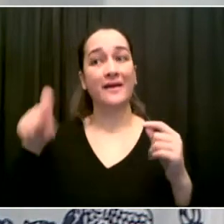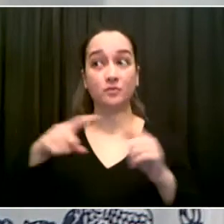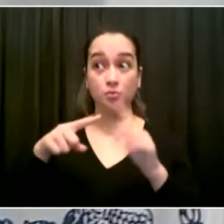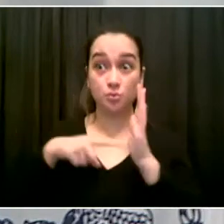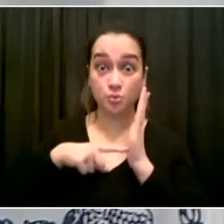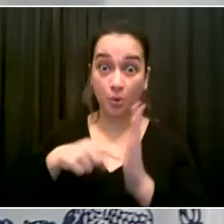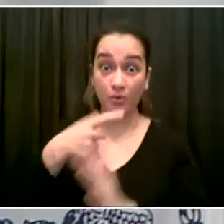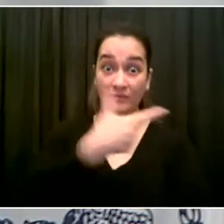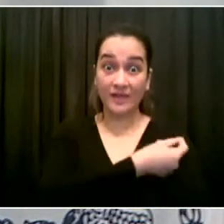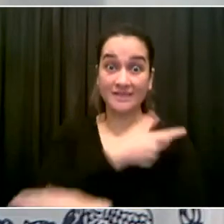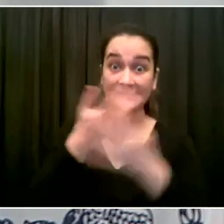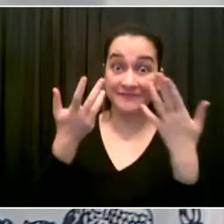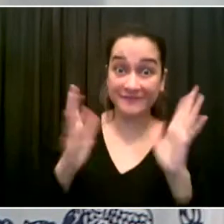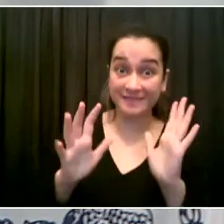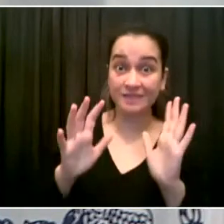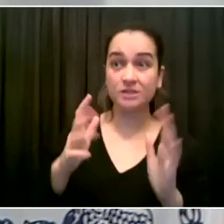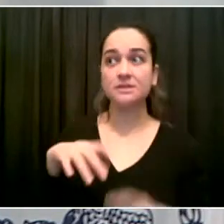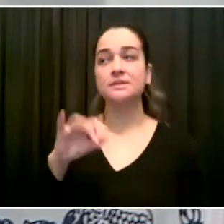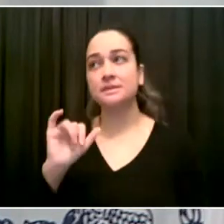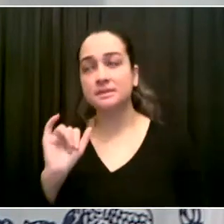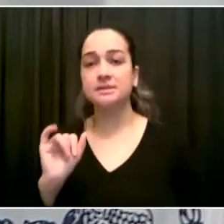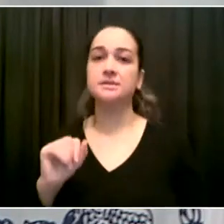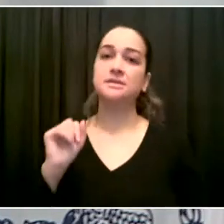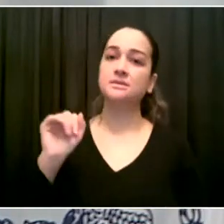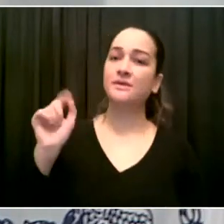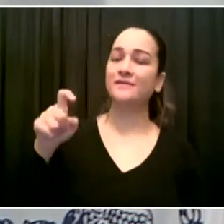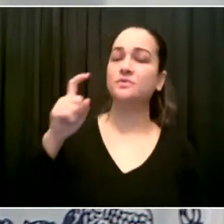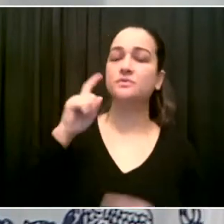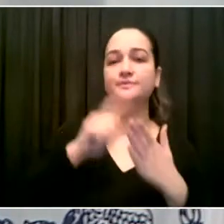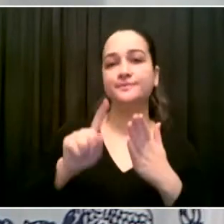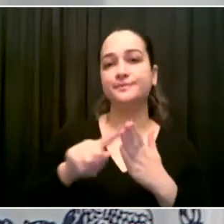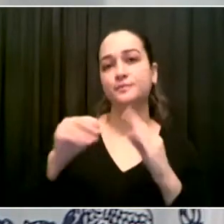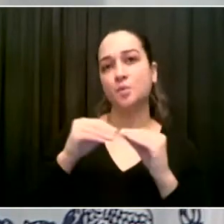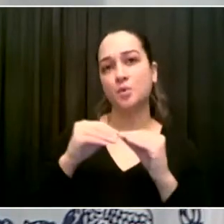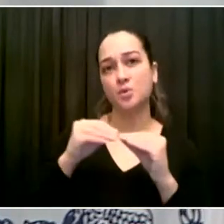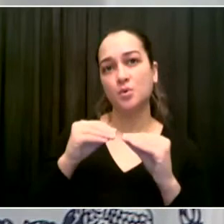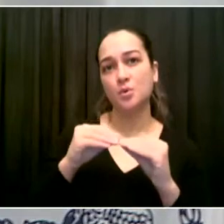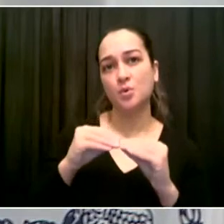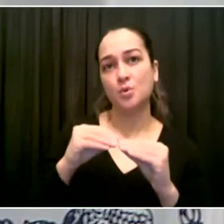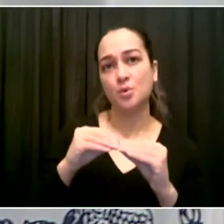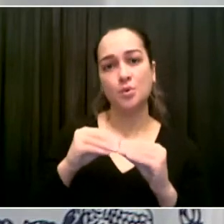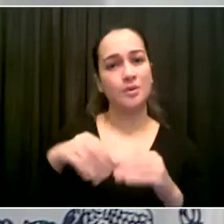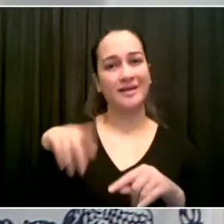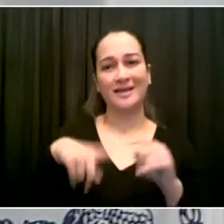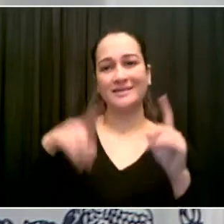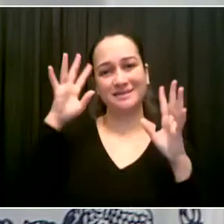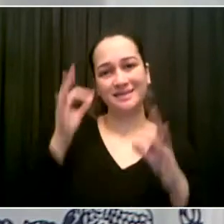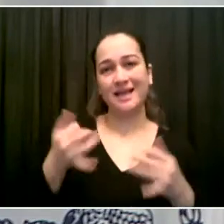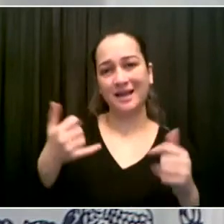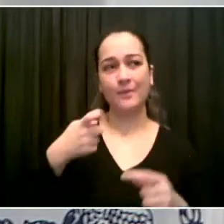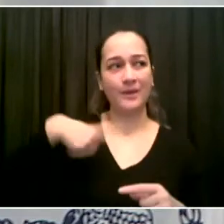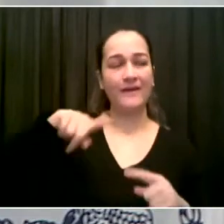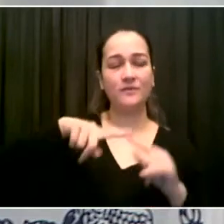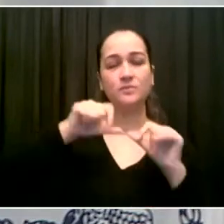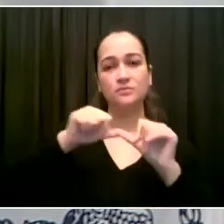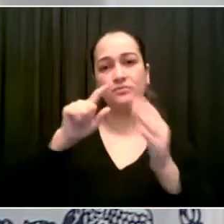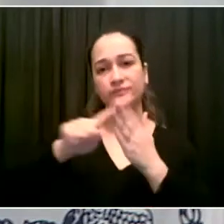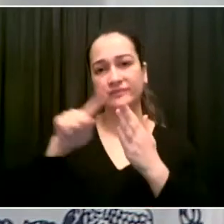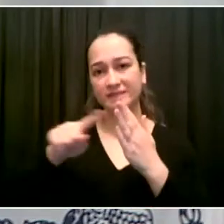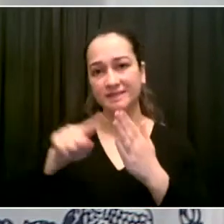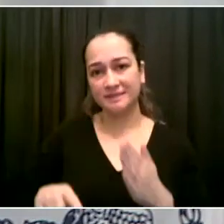I THINK IT'S A